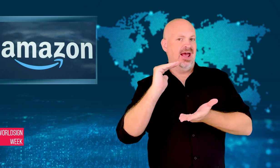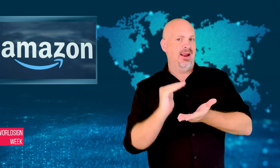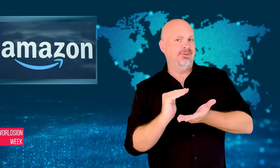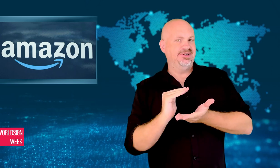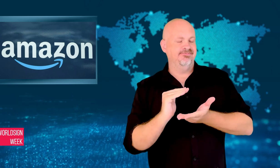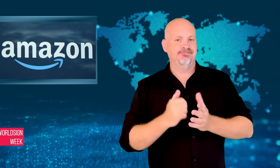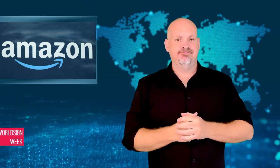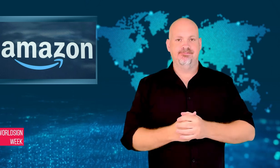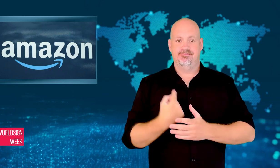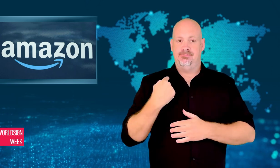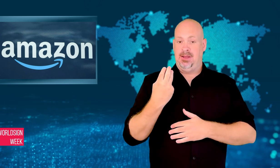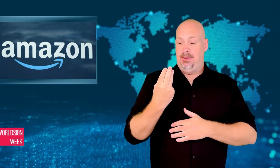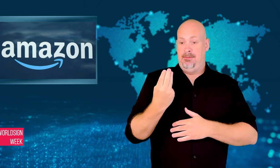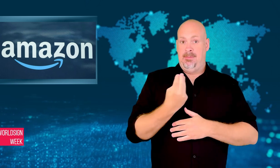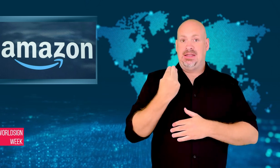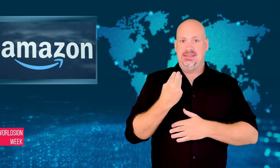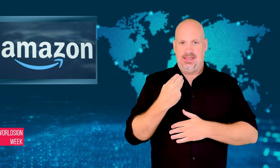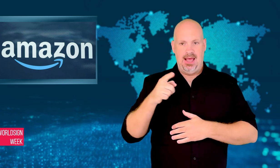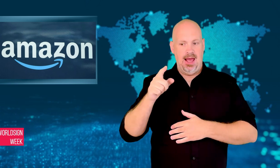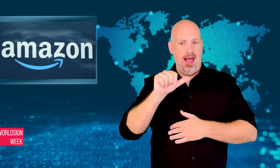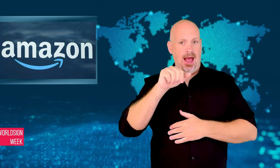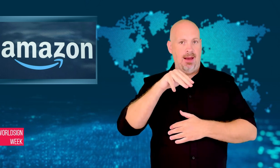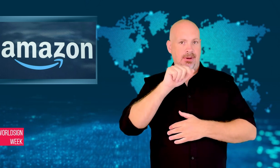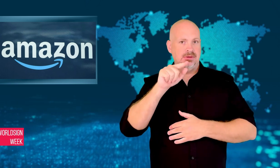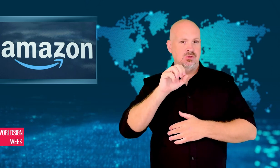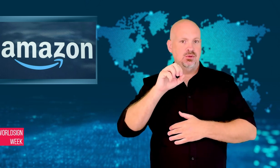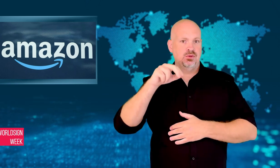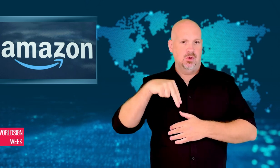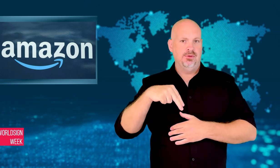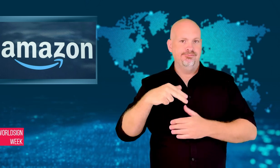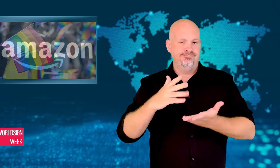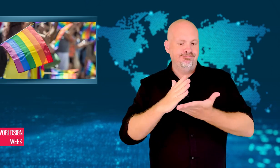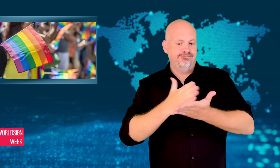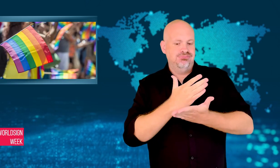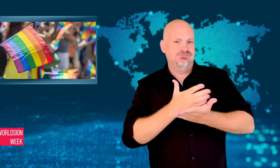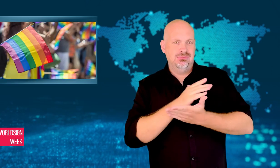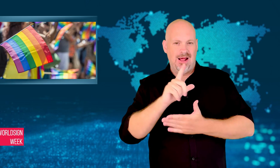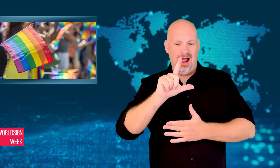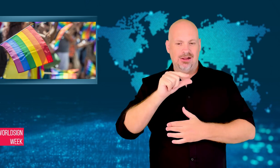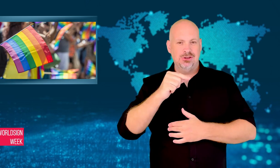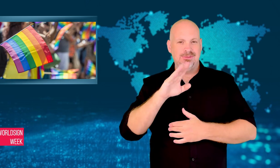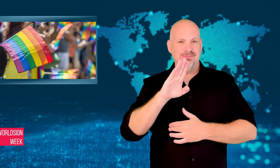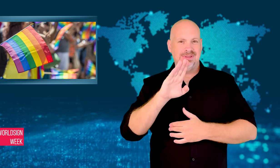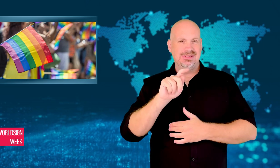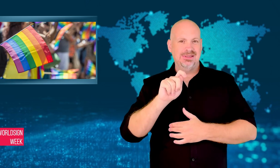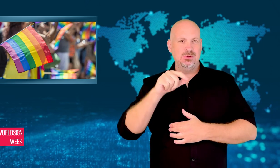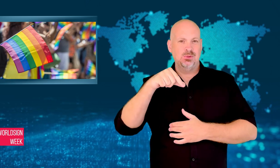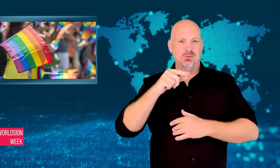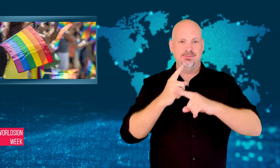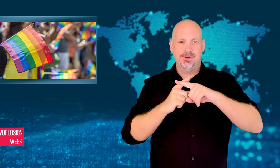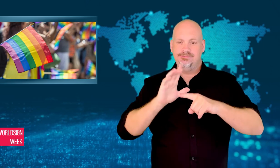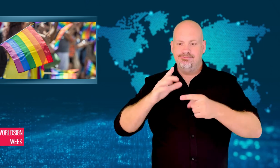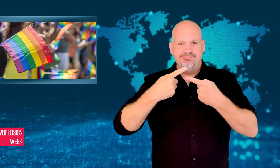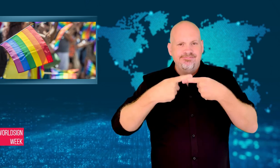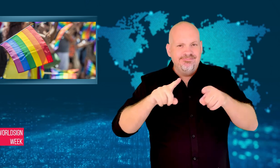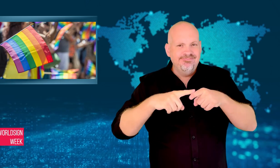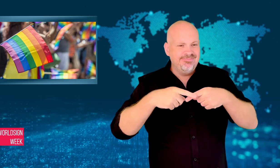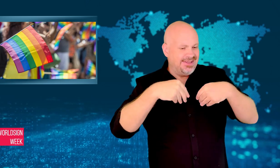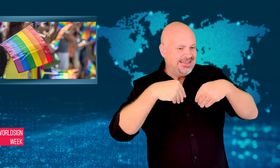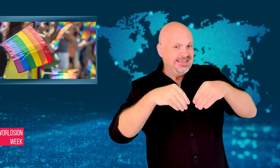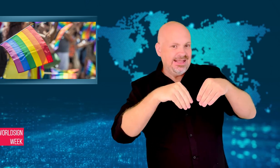On Monday, Amazon.com Inc. removed LGBTQ+-related items from its website